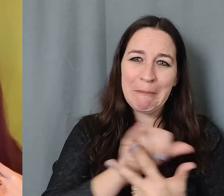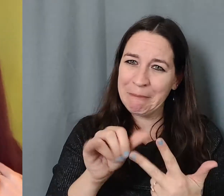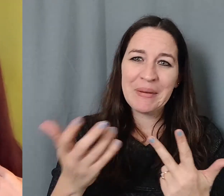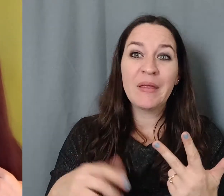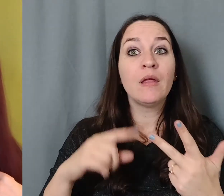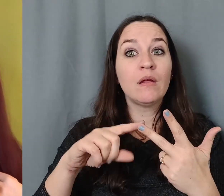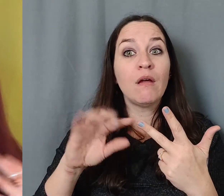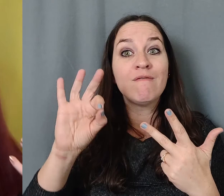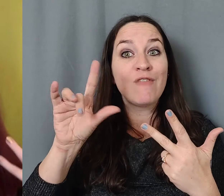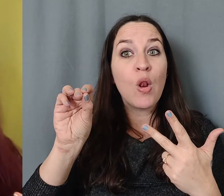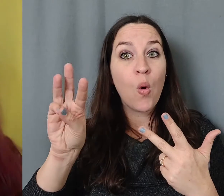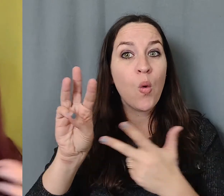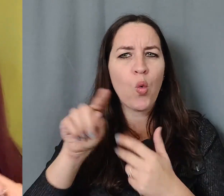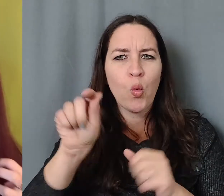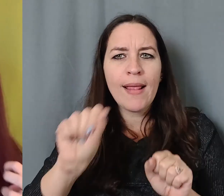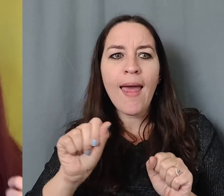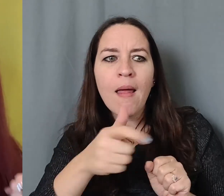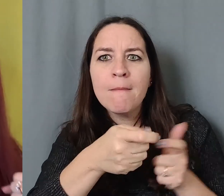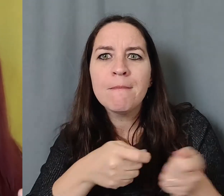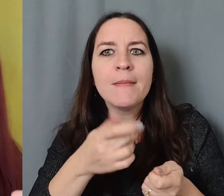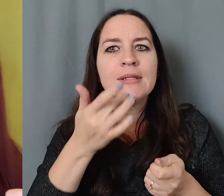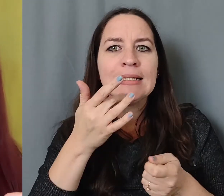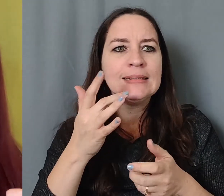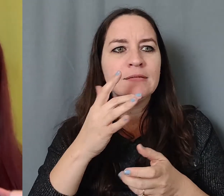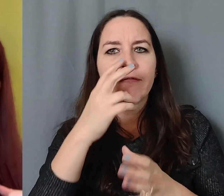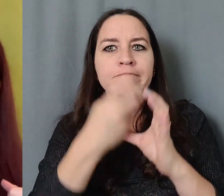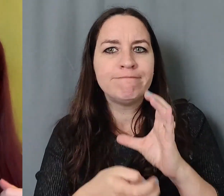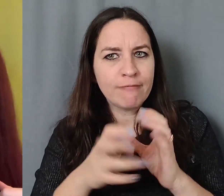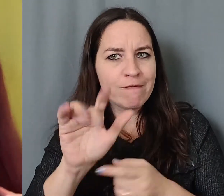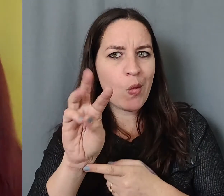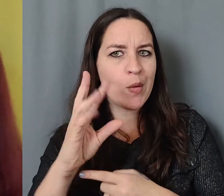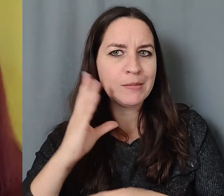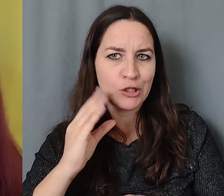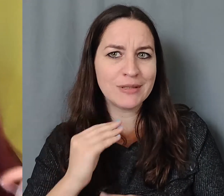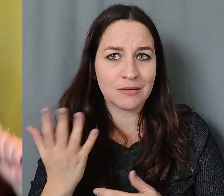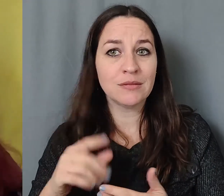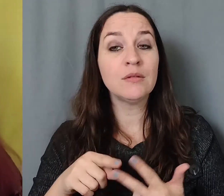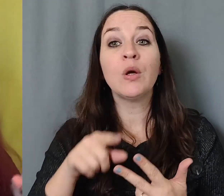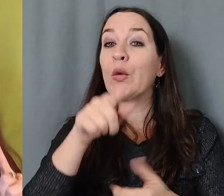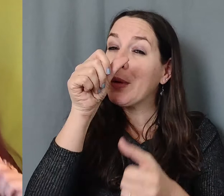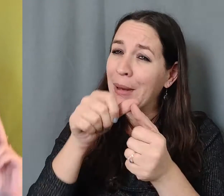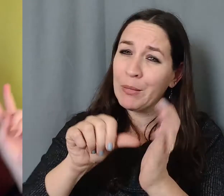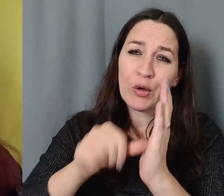flow way easier. You can tap into that and that feels really good. But again, you're not going to get to that if you are not first a beginner and